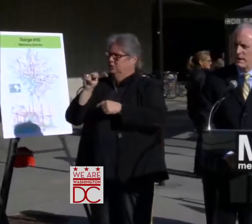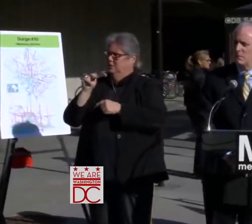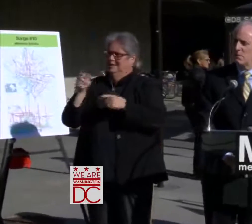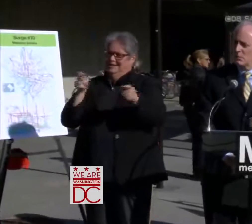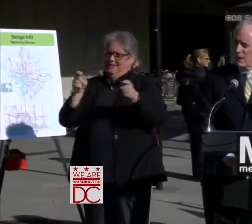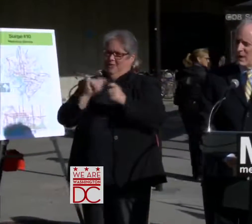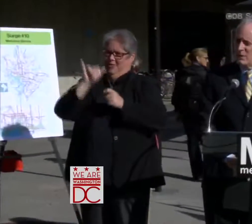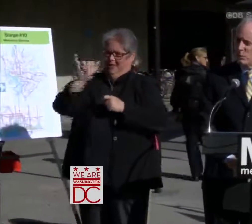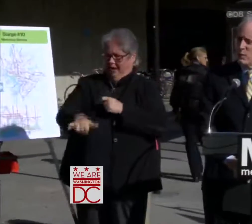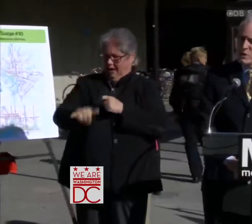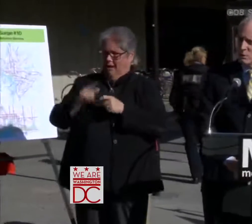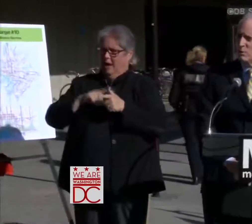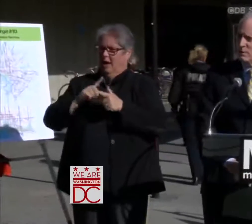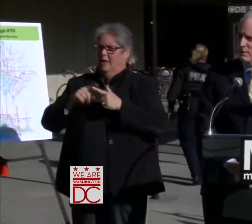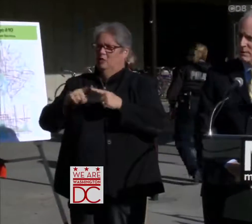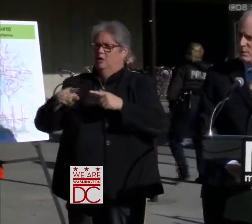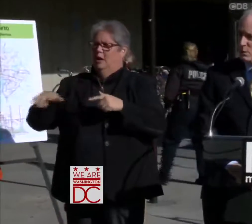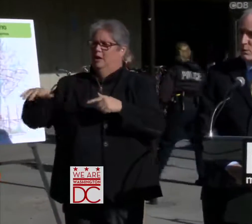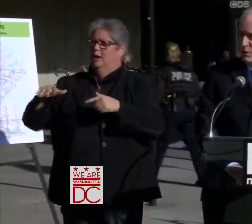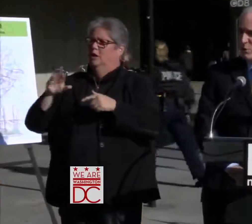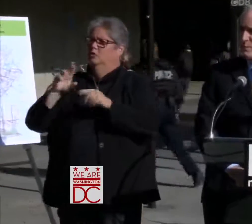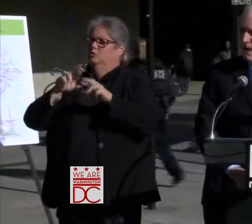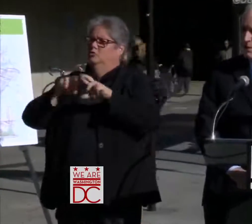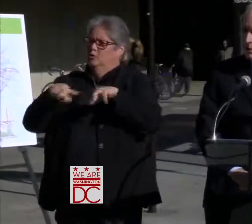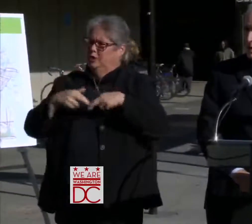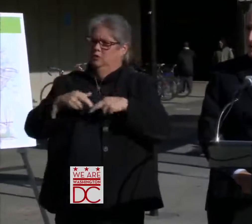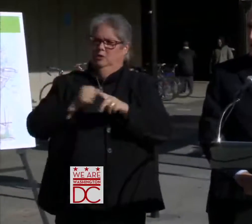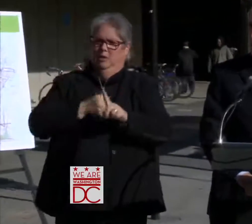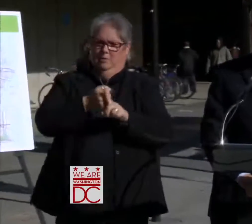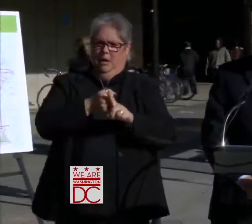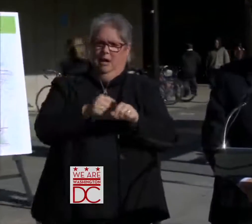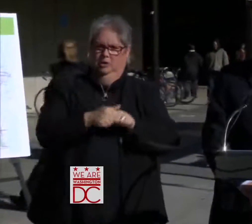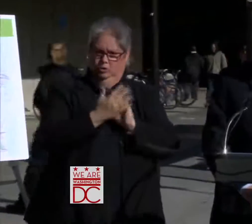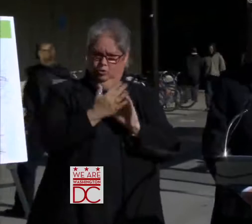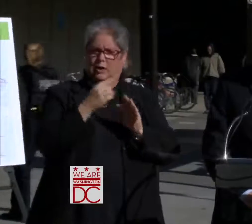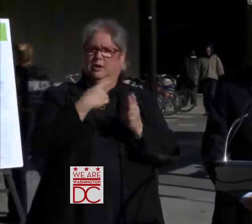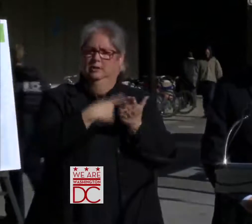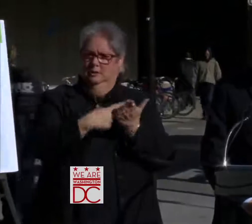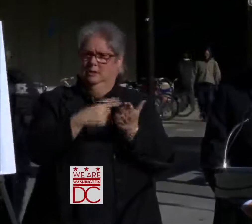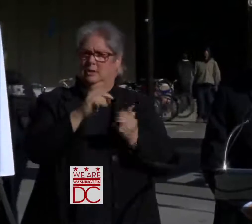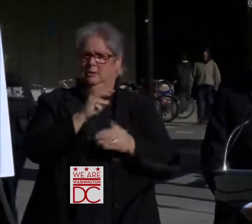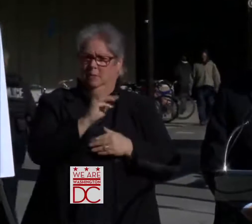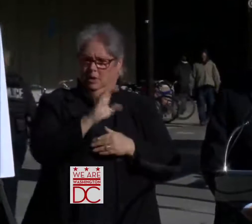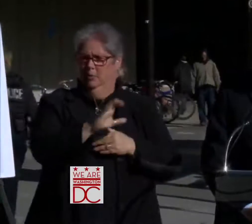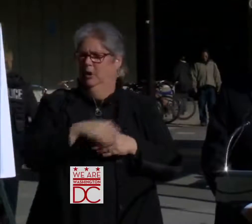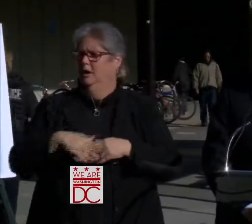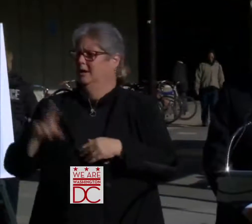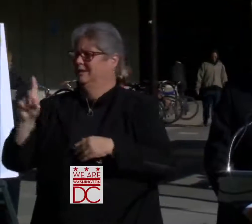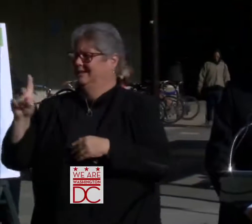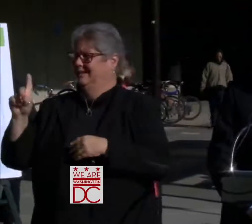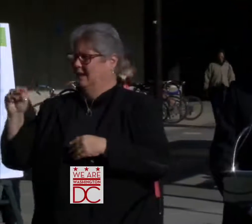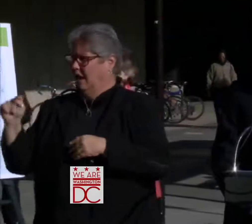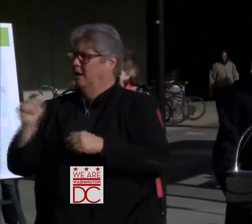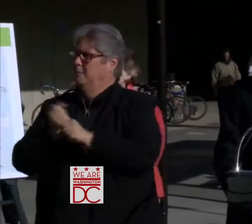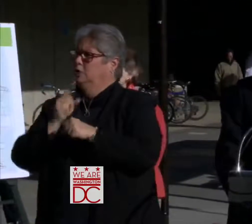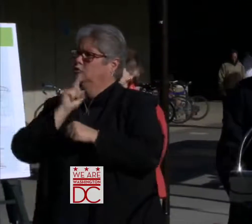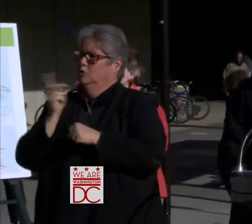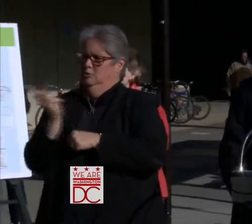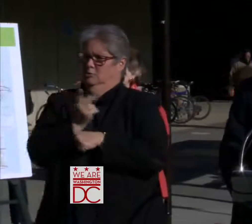AND THEN TRYING TO GET THE REGIONAL, YOU KNOW, SO THE REGIONAL IMPACTS ADDRESSED, GOING THROUGH MONTGOMERY COUNTY AND DDOT TO MAKE SURE THEY UNDERSTAND THAT THIS IS BEYOND